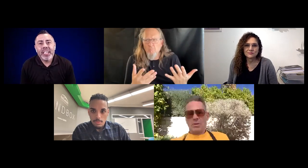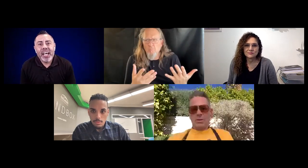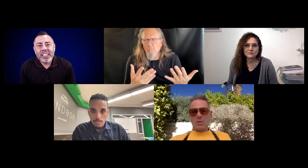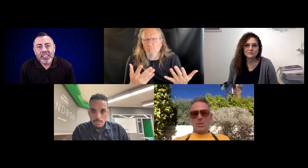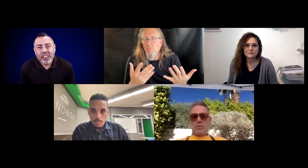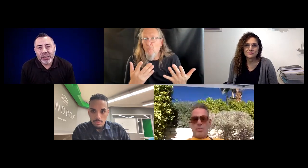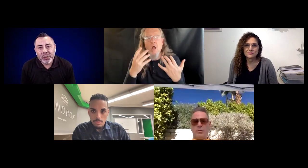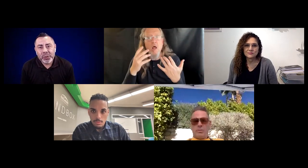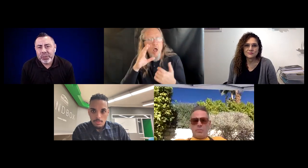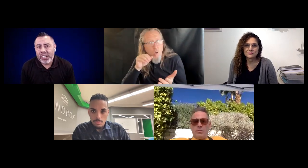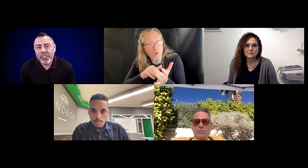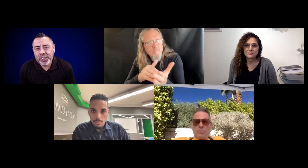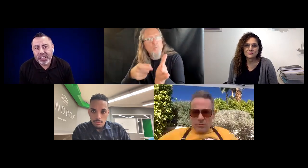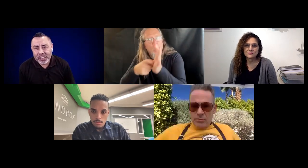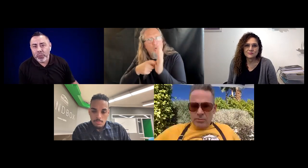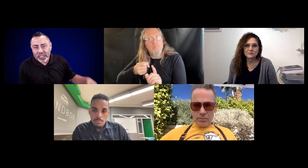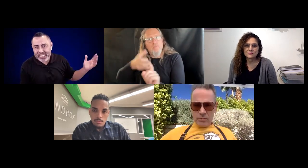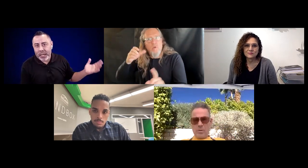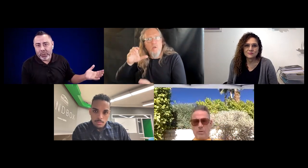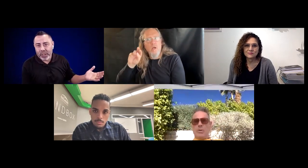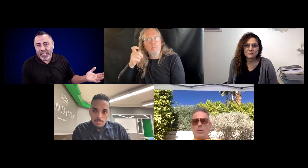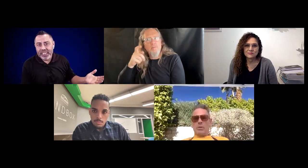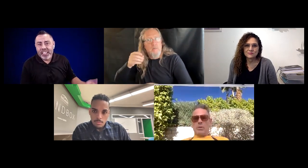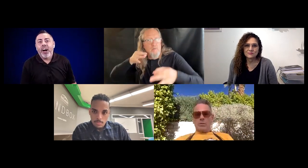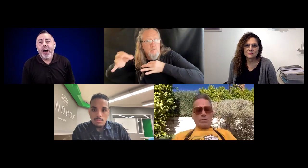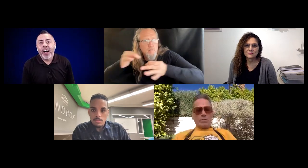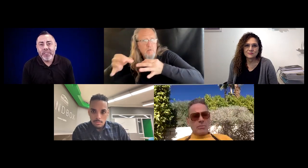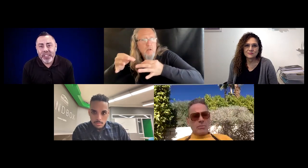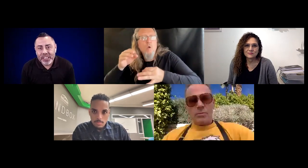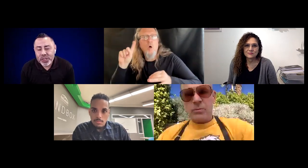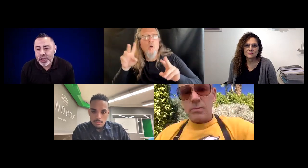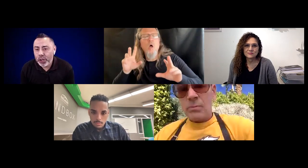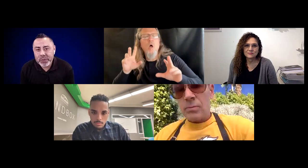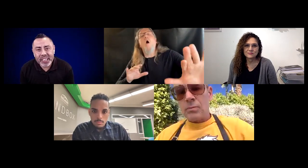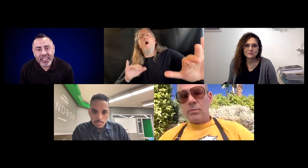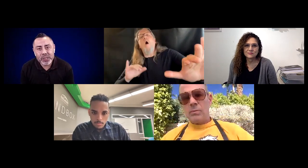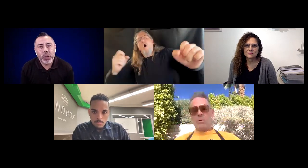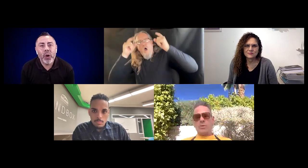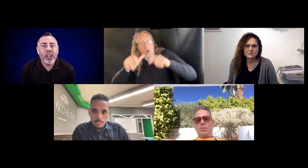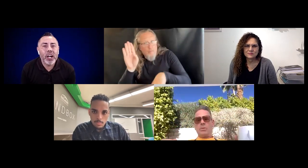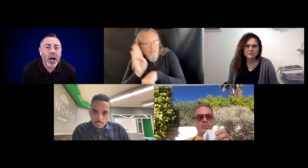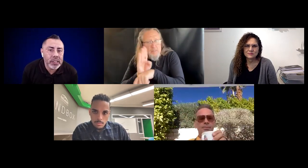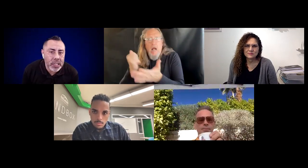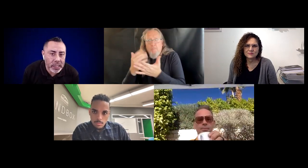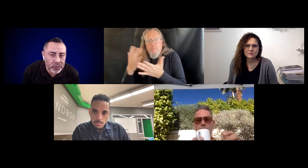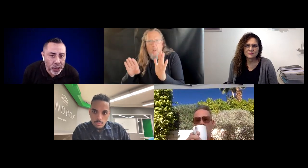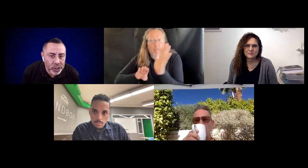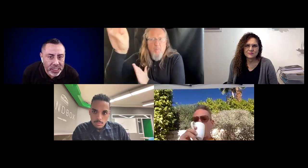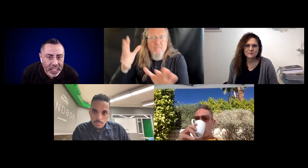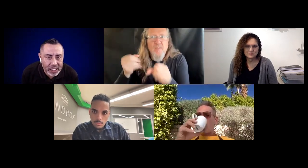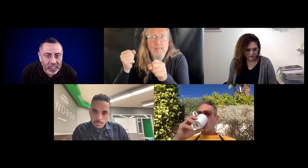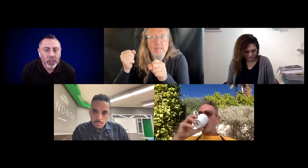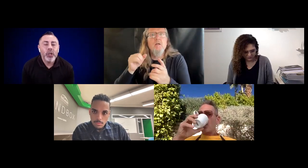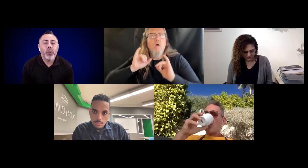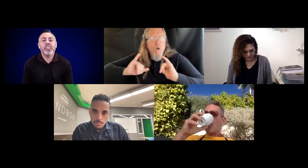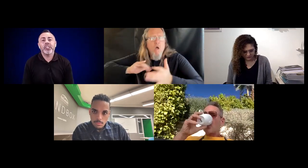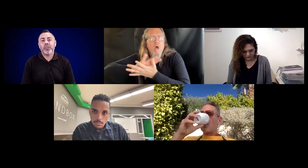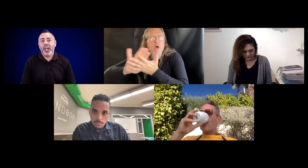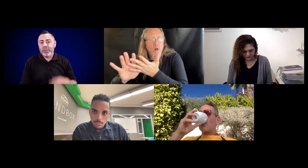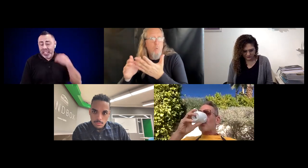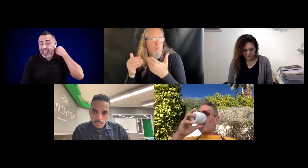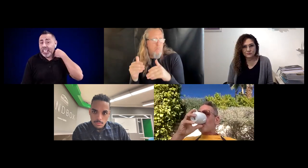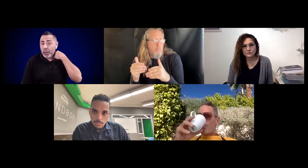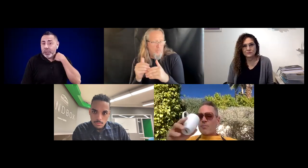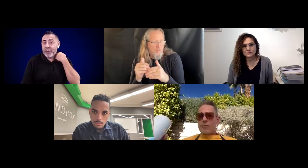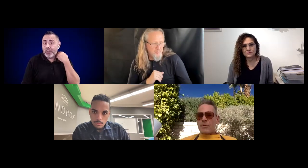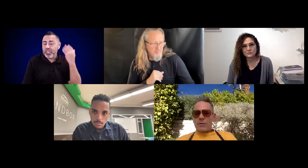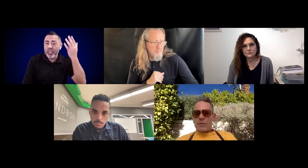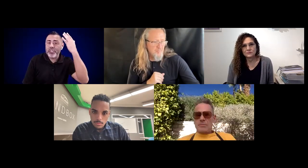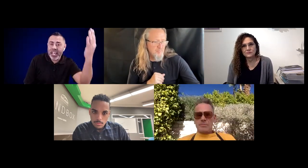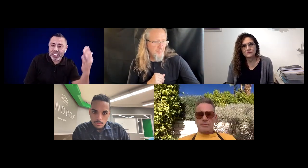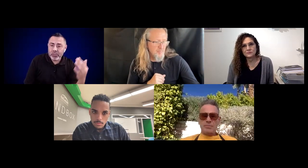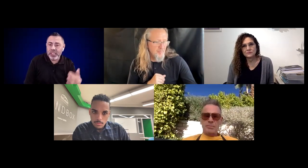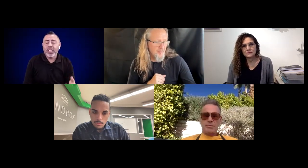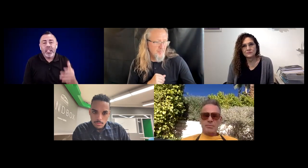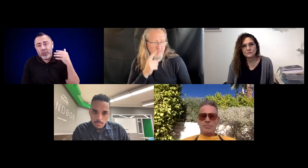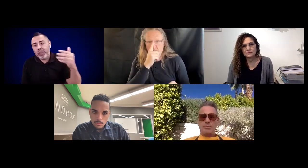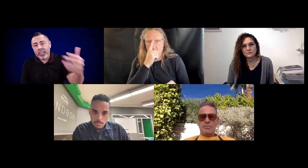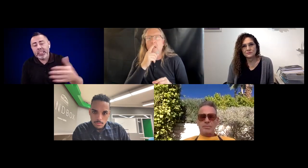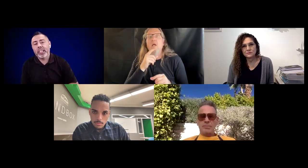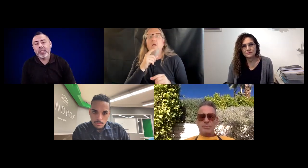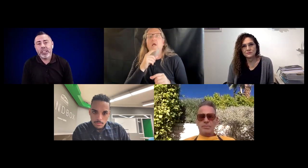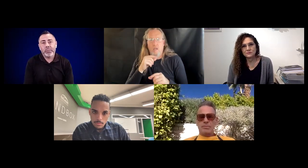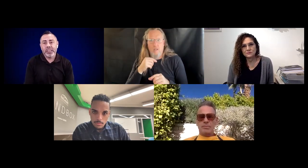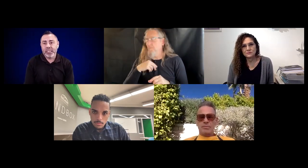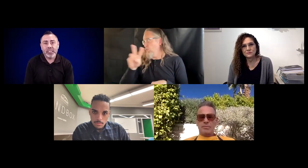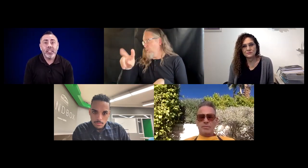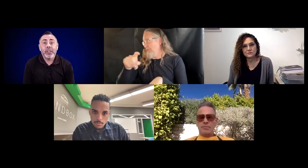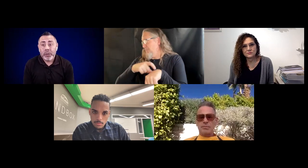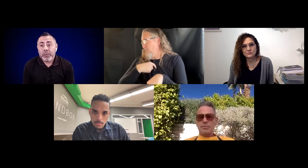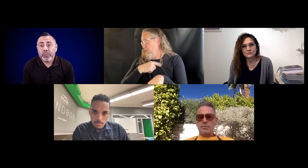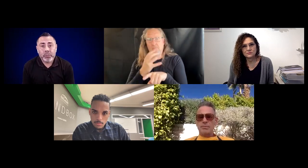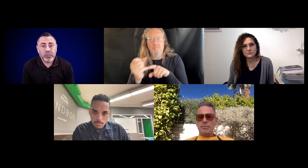That is also not understood like the run example. Right? Often, terms like this require context for understanding. Once they're described, that could help a deaf person understand something and really accelerate their business.